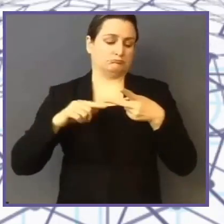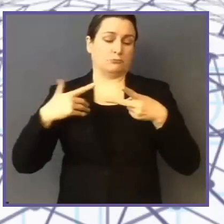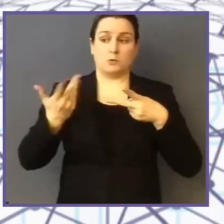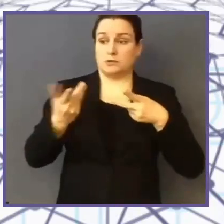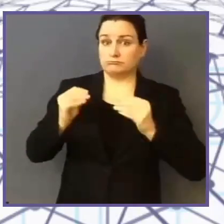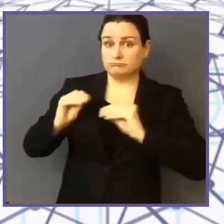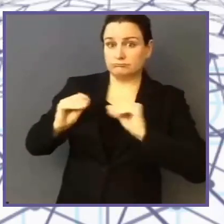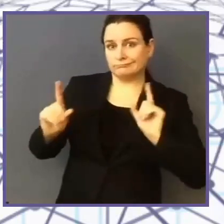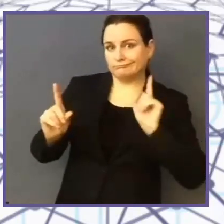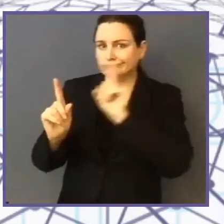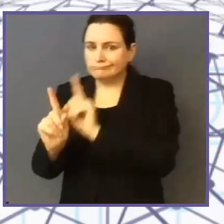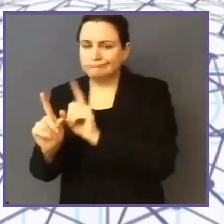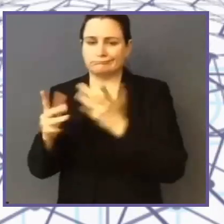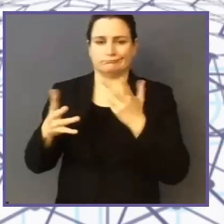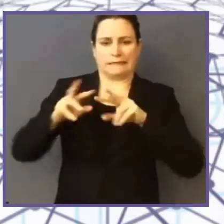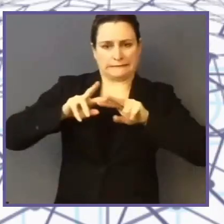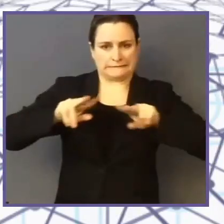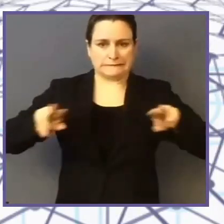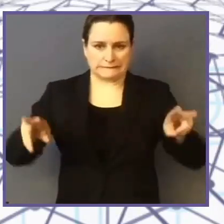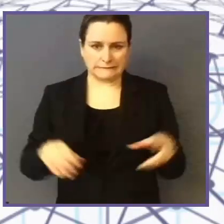Vanya or Joe for his reflections.